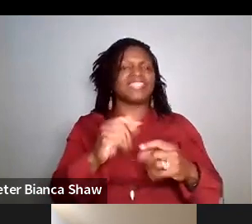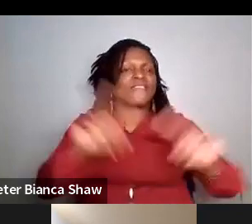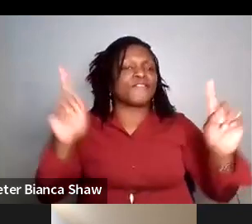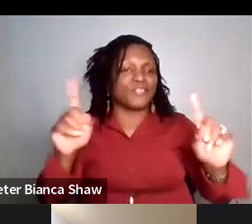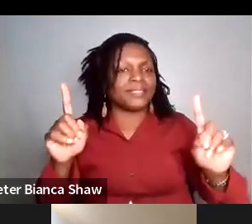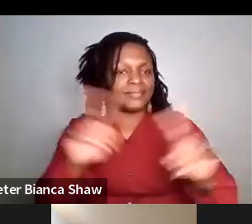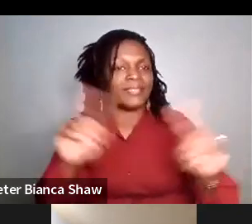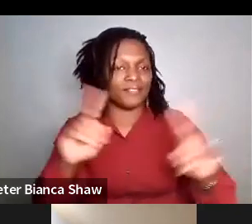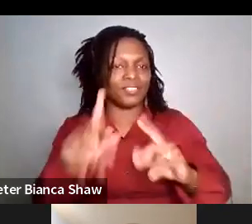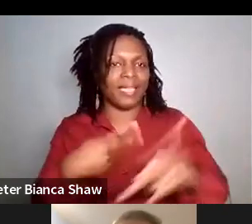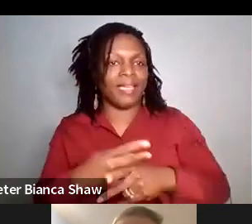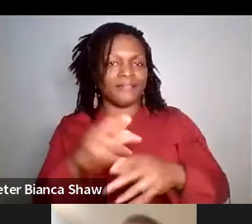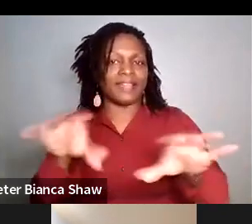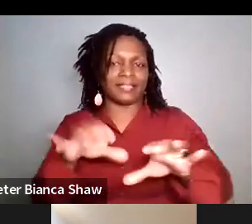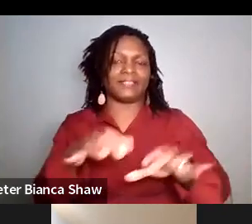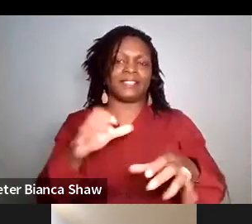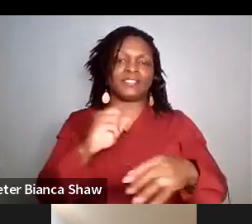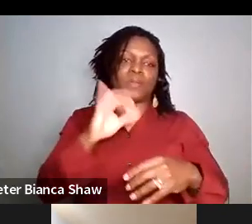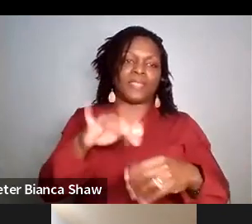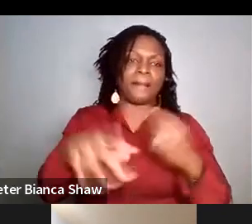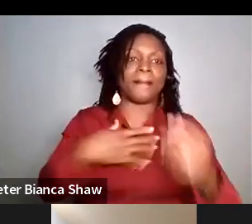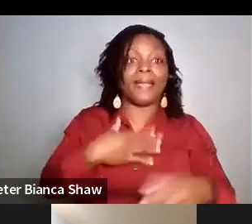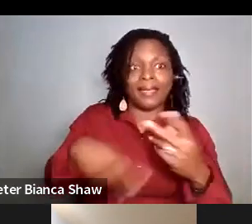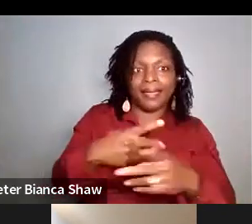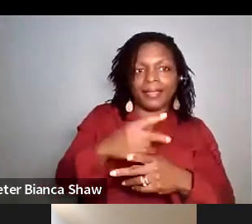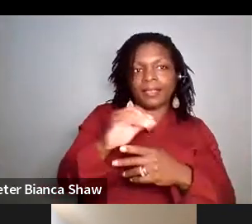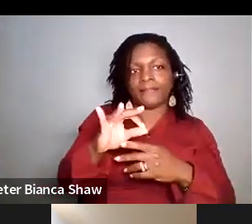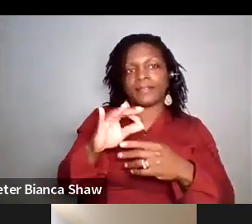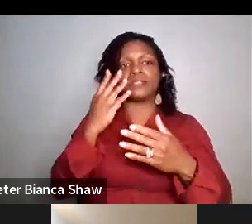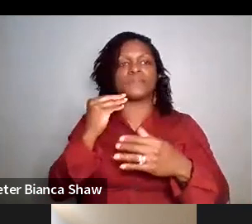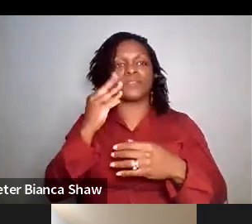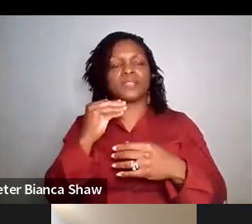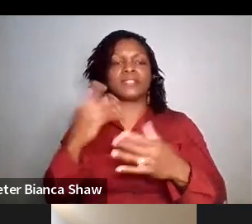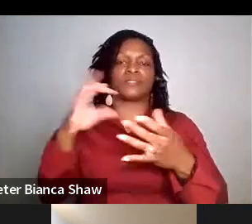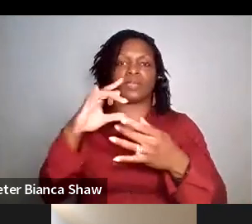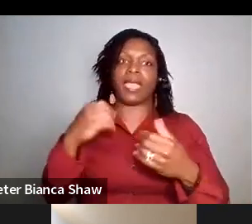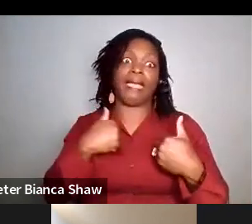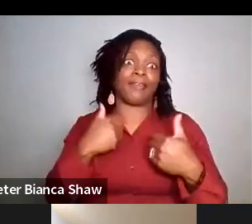But it was really reminiscent of just kind of my experiences as a person with the disability relating to my own peers.